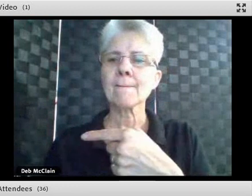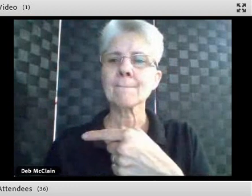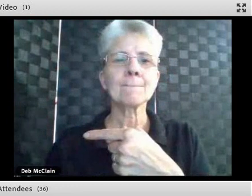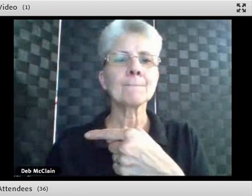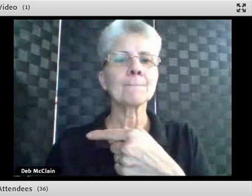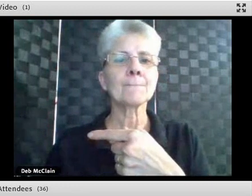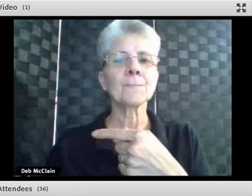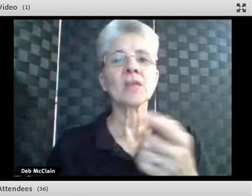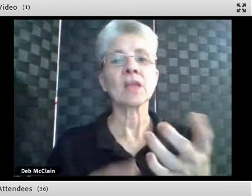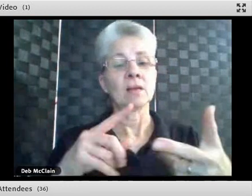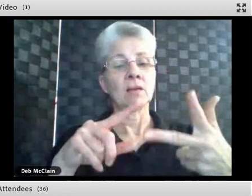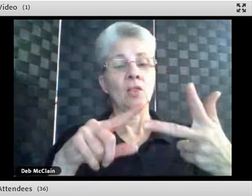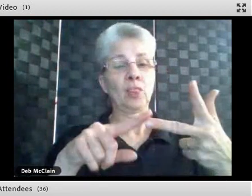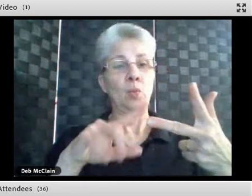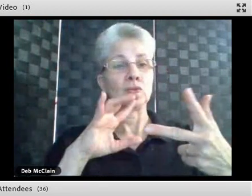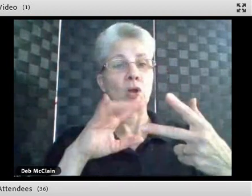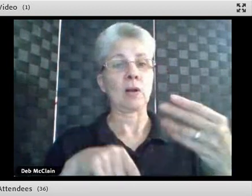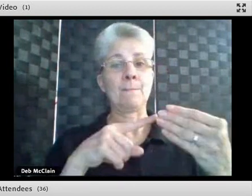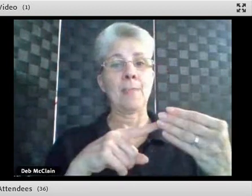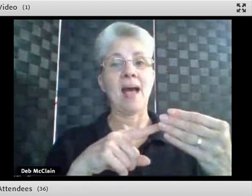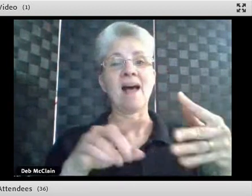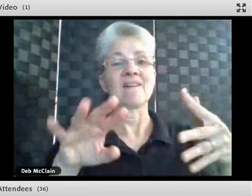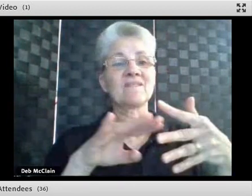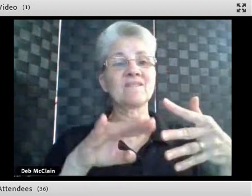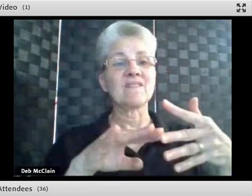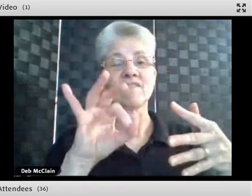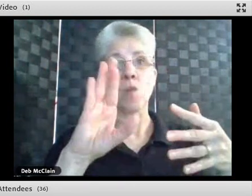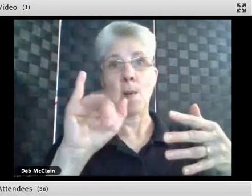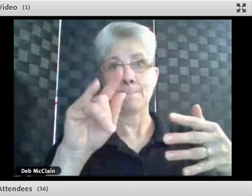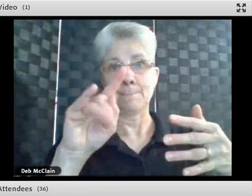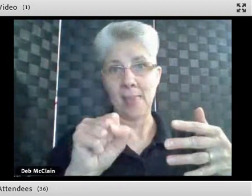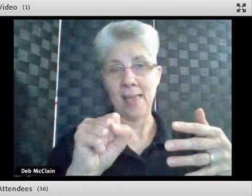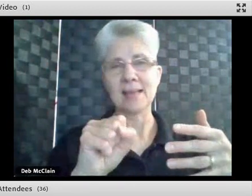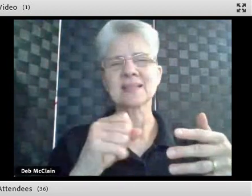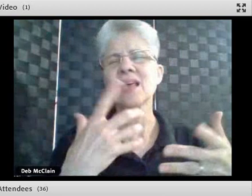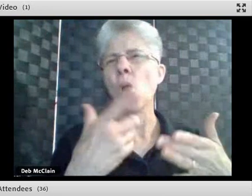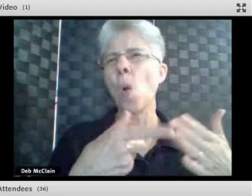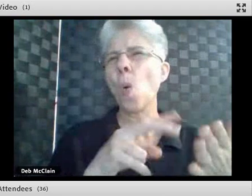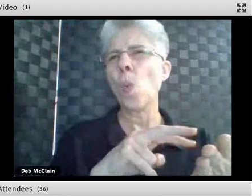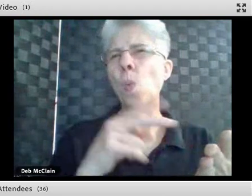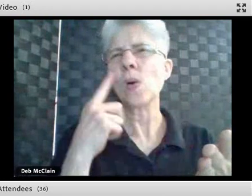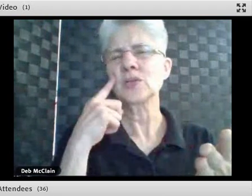So we're going to talk a little bit about file formats, as I said, and sort of what do you need to be thinking through